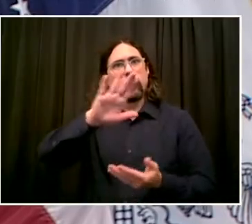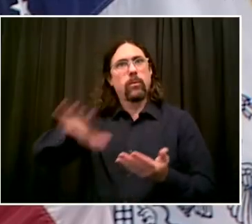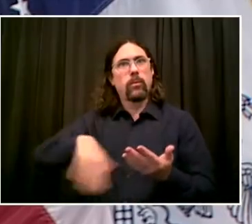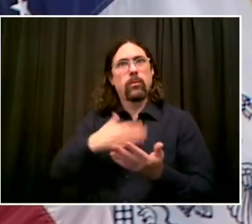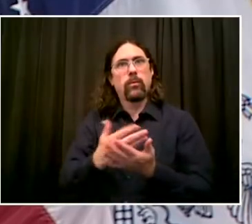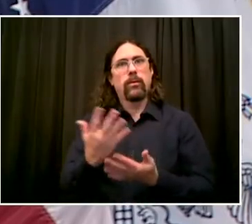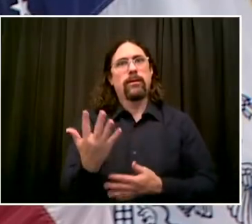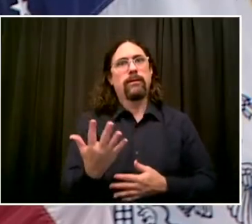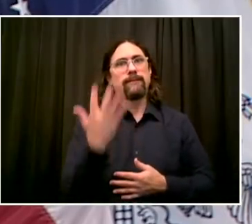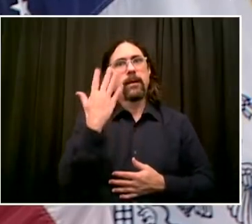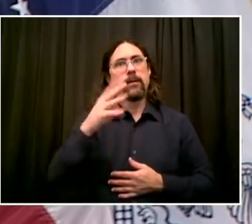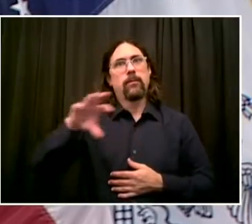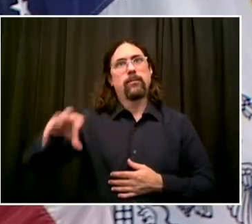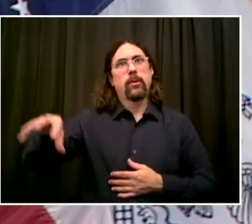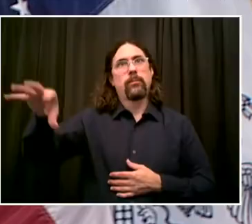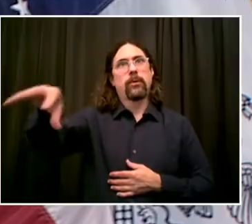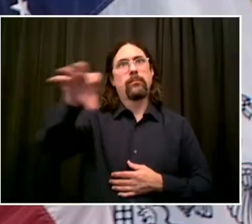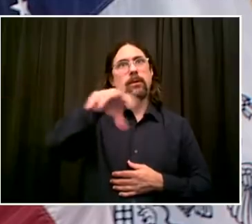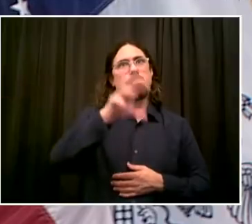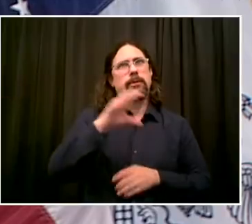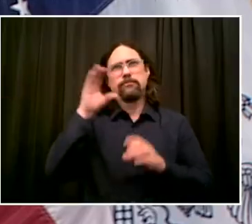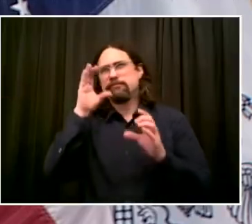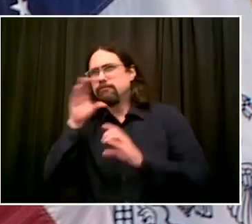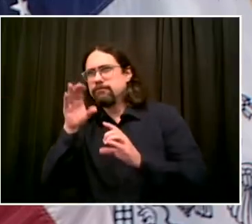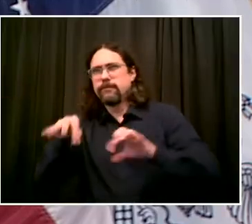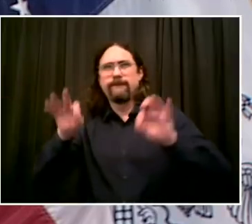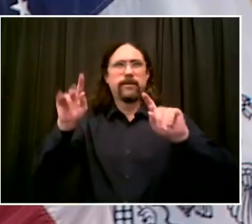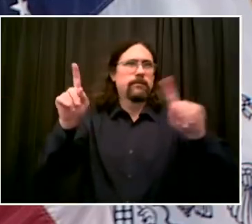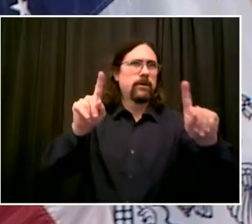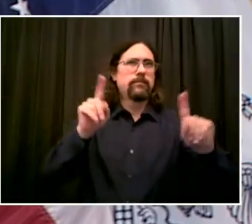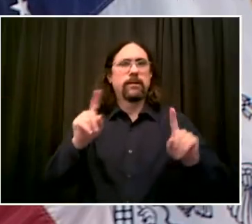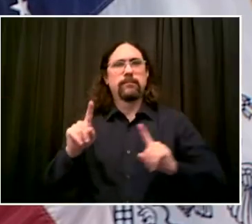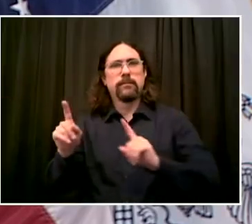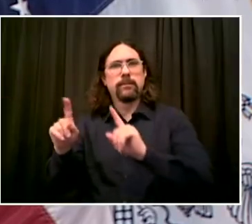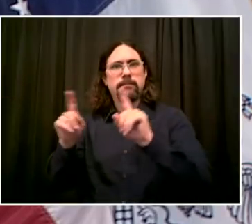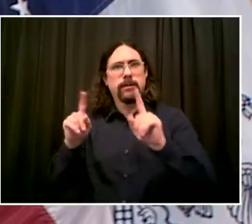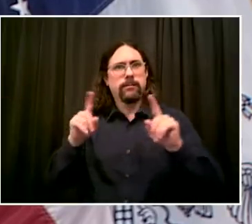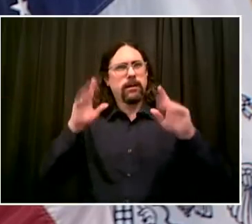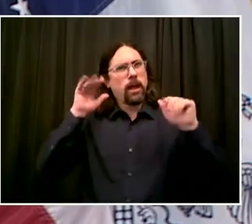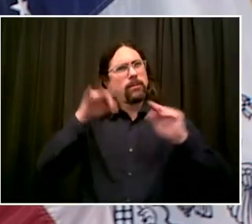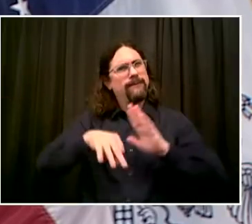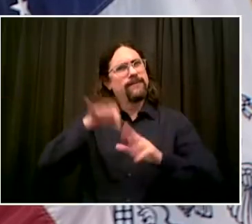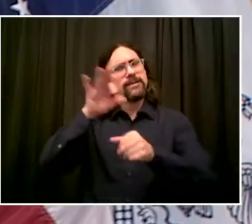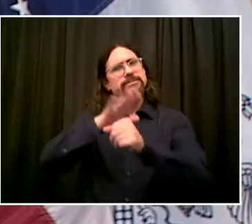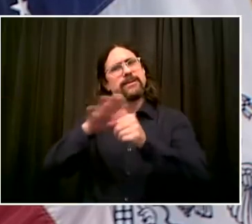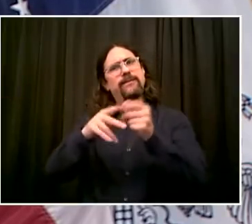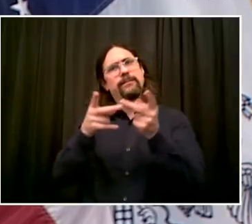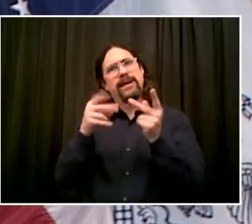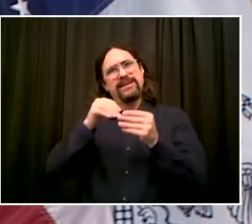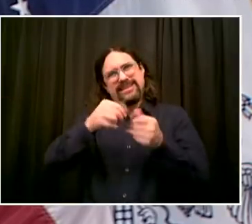NONO E ECSPIFC I PLACE WE ARE CONCENTRATING ON. THEY ARE CONCENTRATING ON ALL OF IT, HOPEFULLY WE